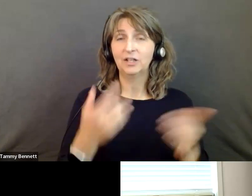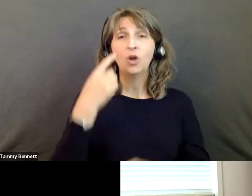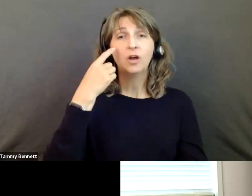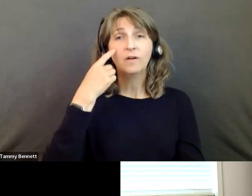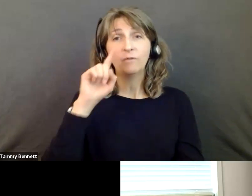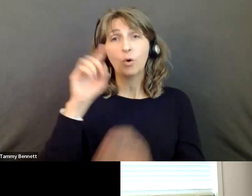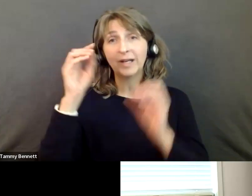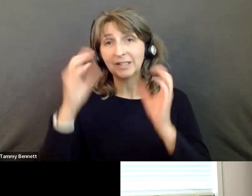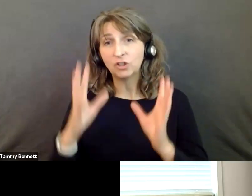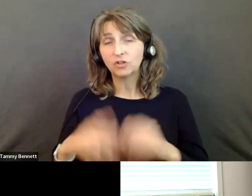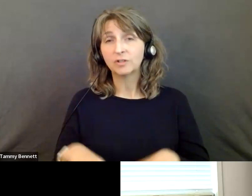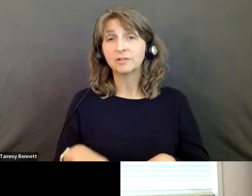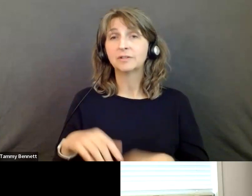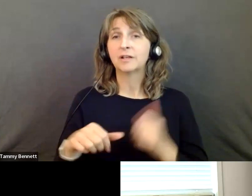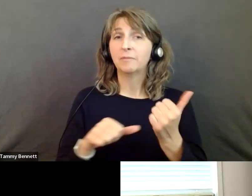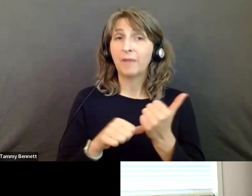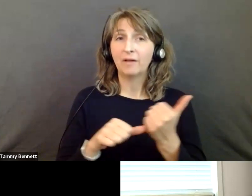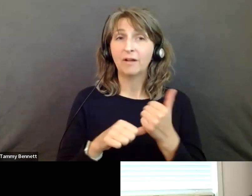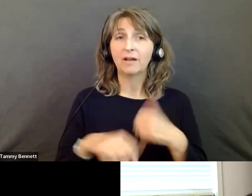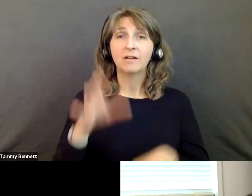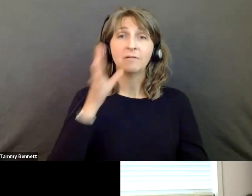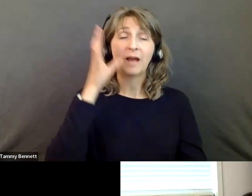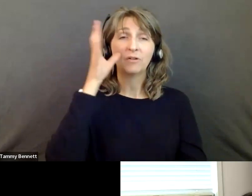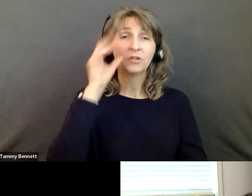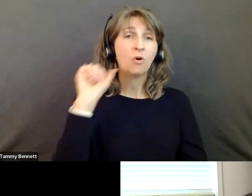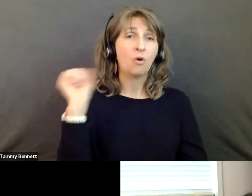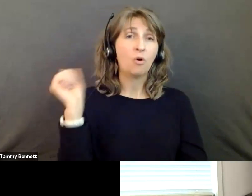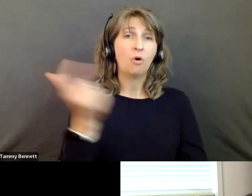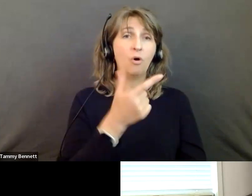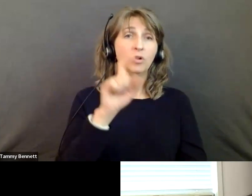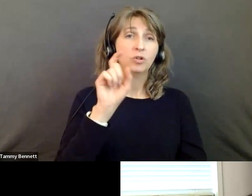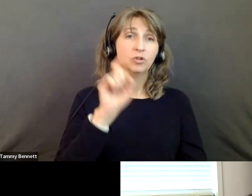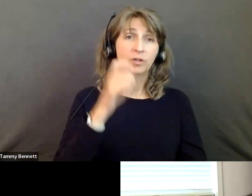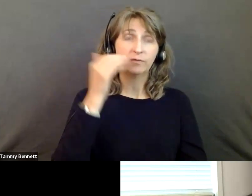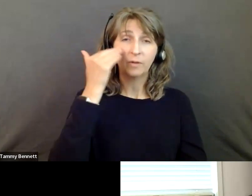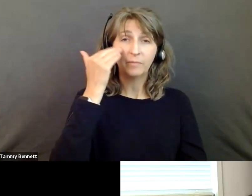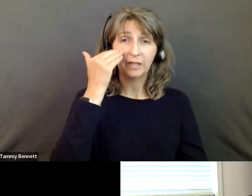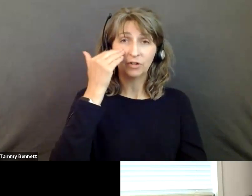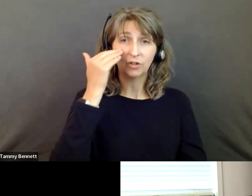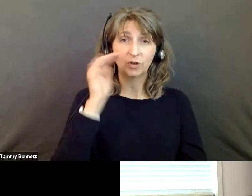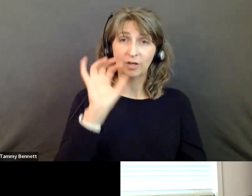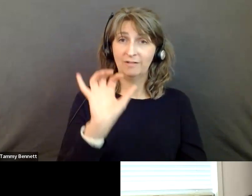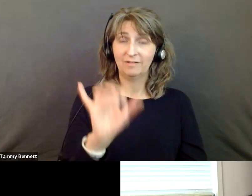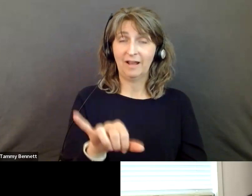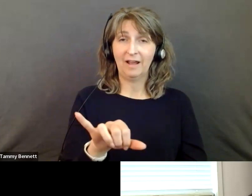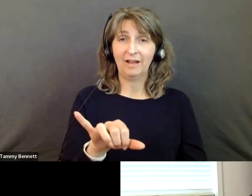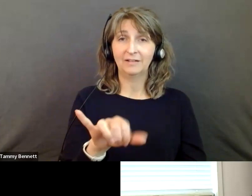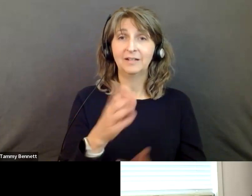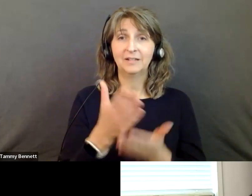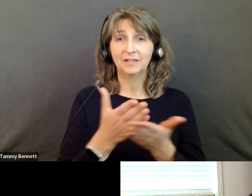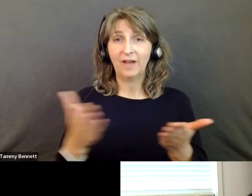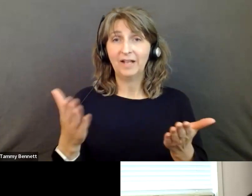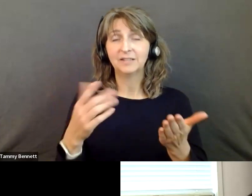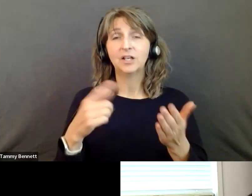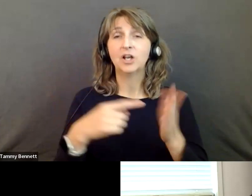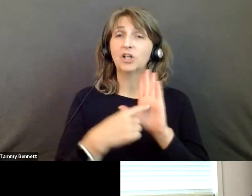Parents everybody should be familiar with when they're learning to model through that system. Because it's about what we do.